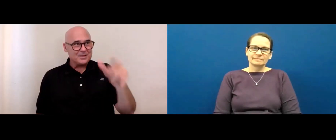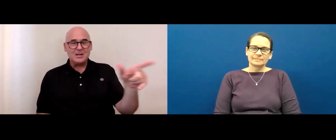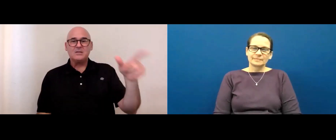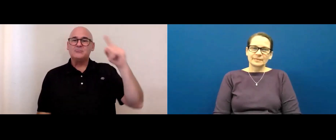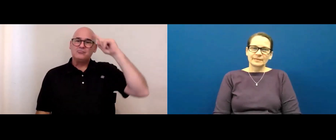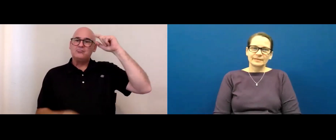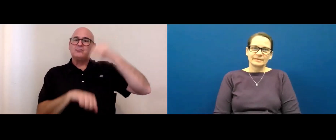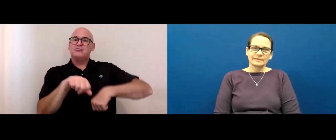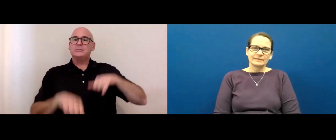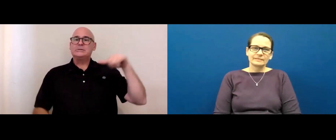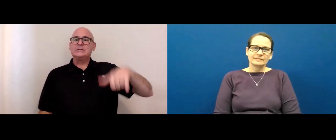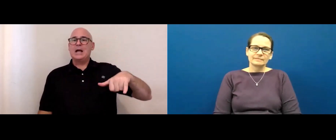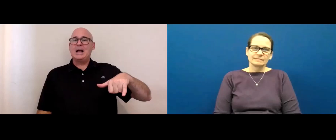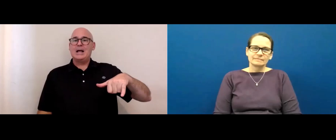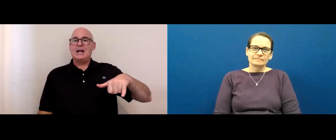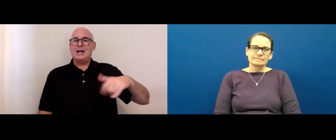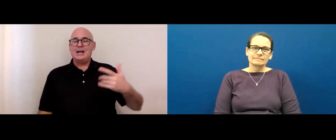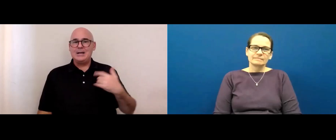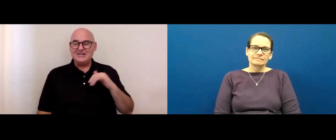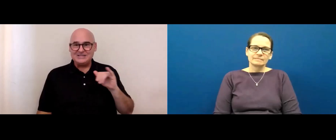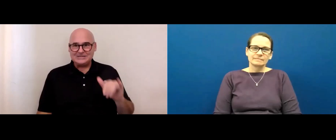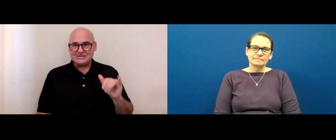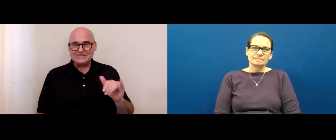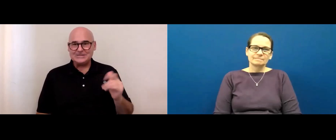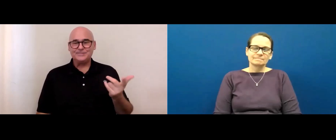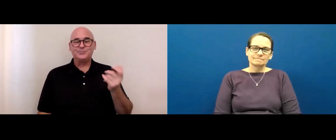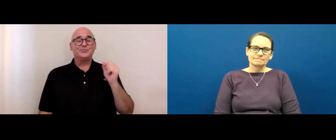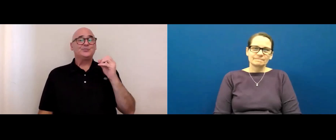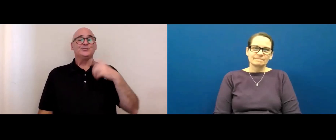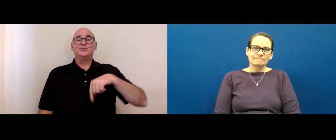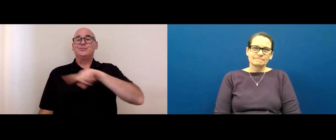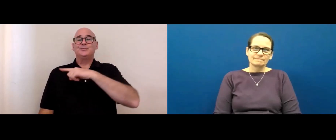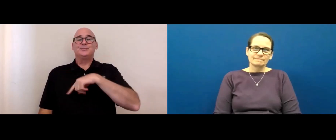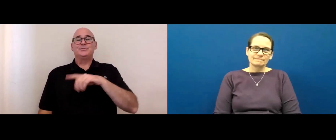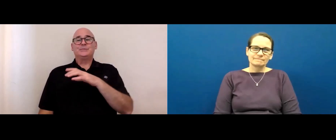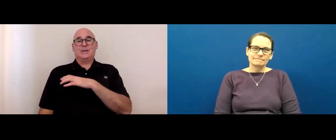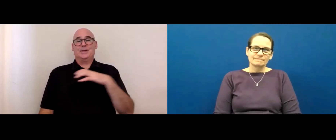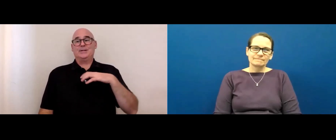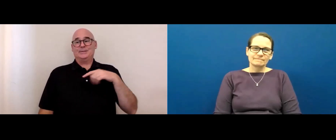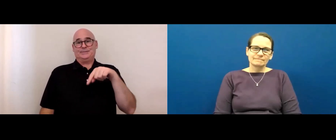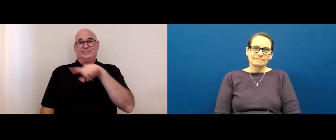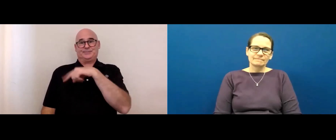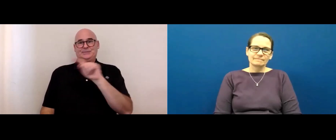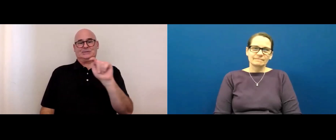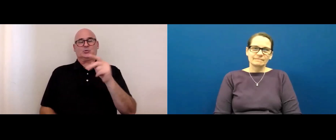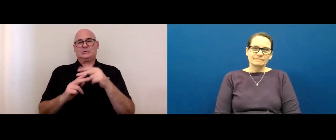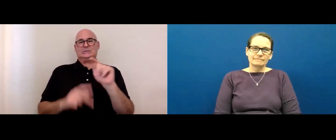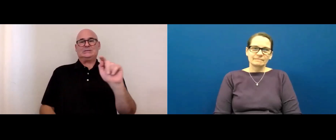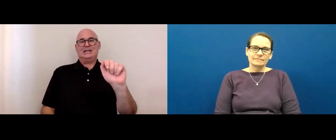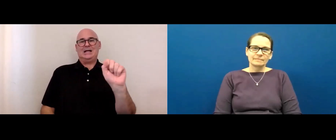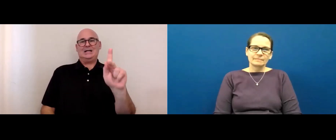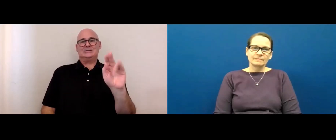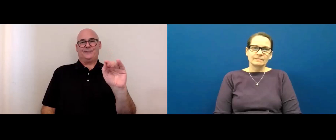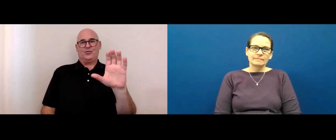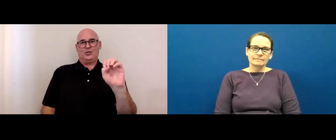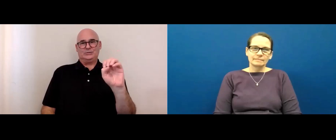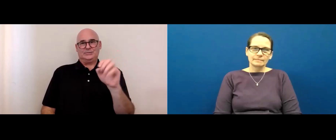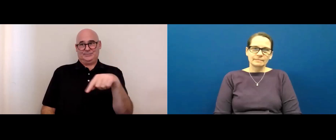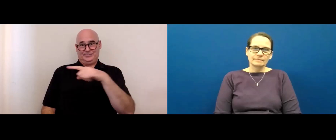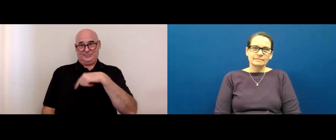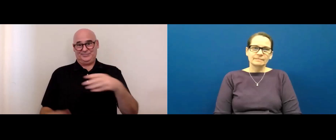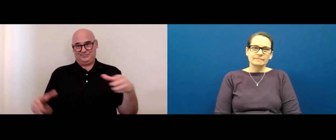hearing people in Rhode Island they just wanted to stay so the committee or shall we say task force